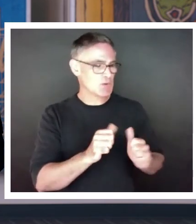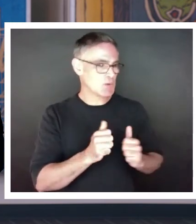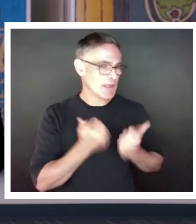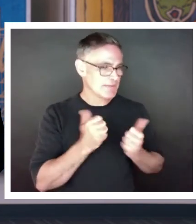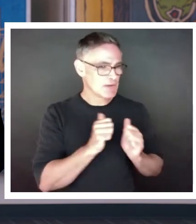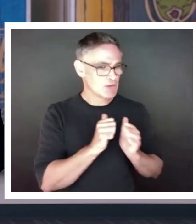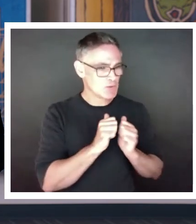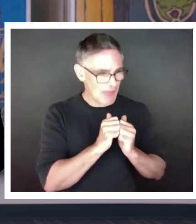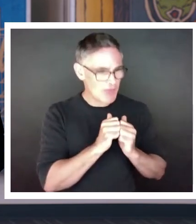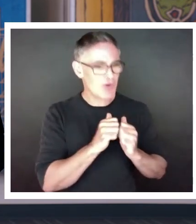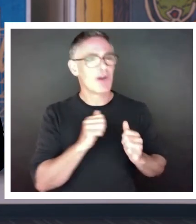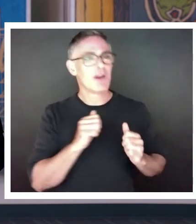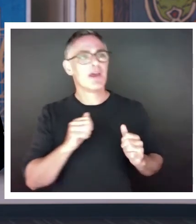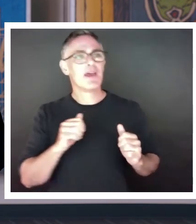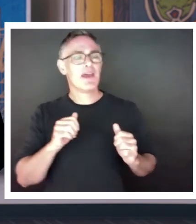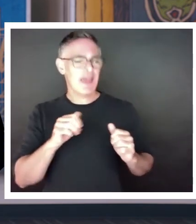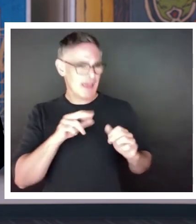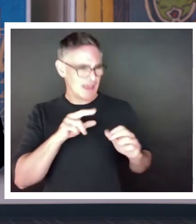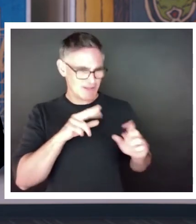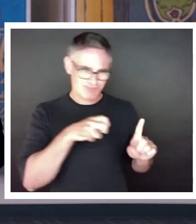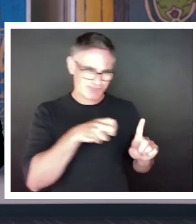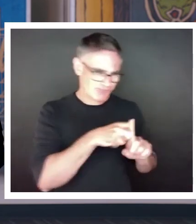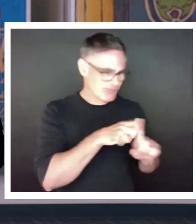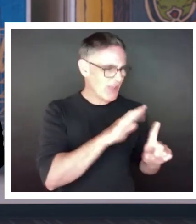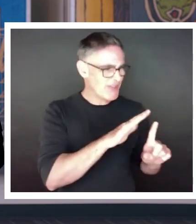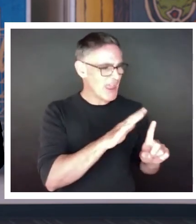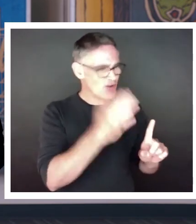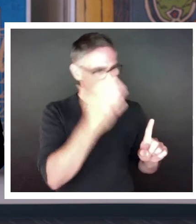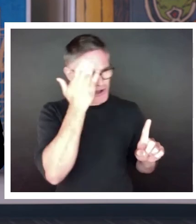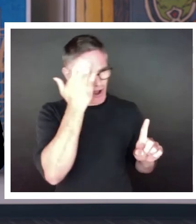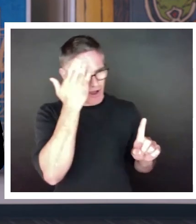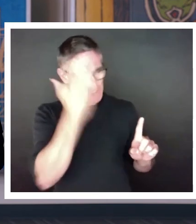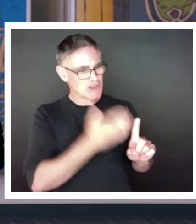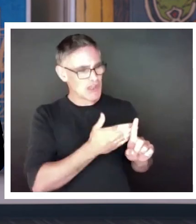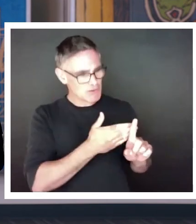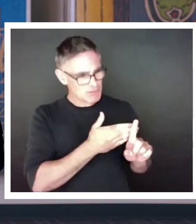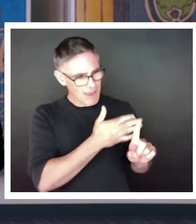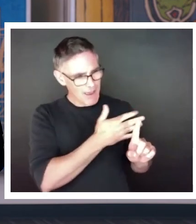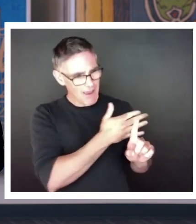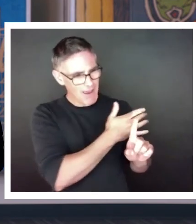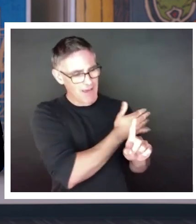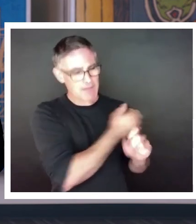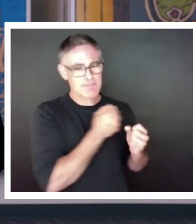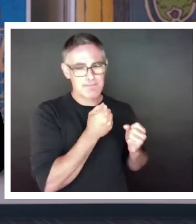and deep funds of knowledge that go back many, many generations before us.